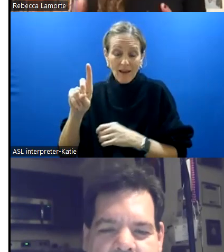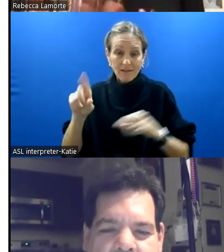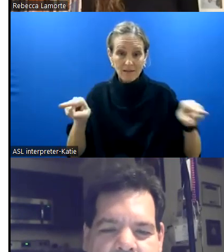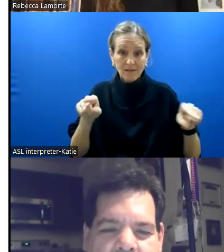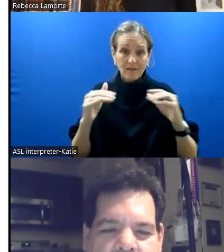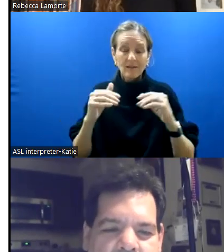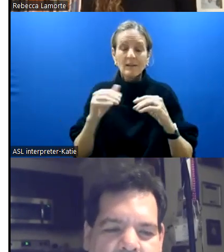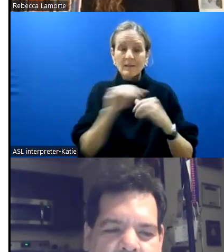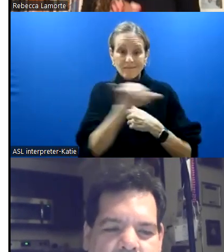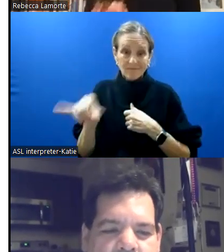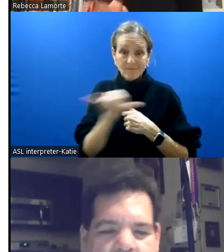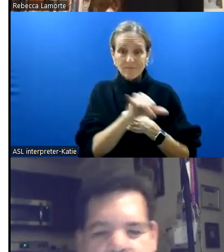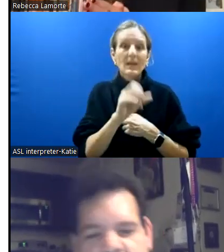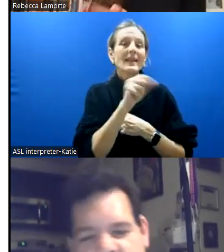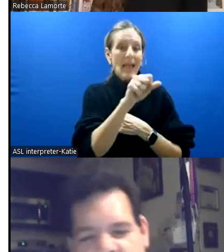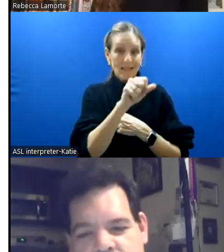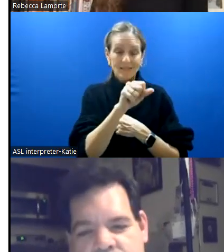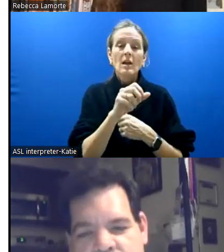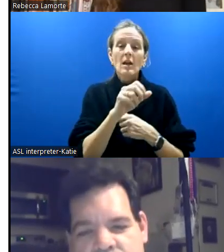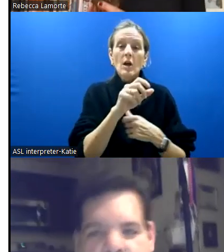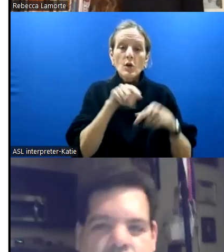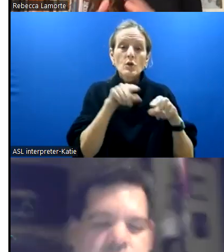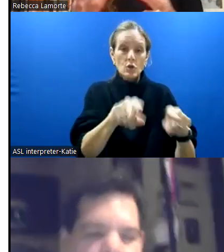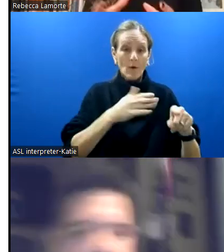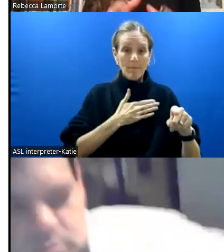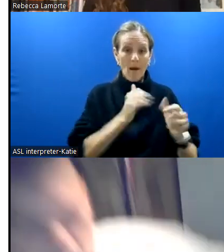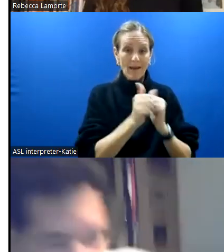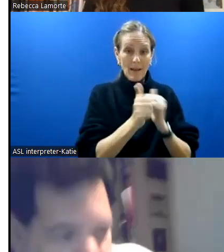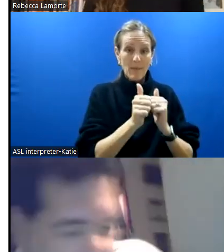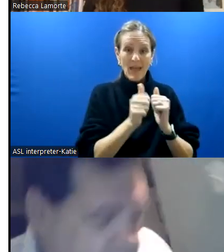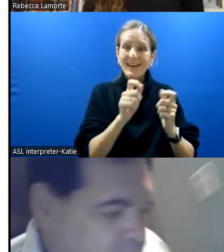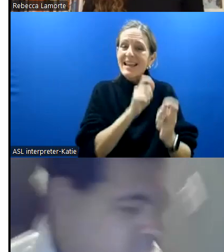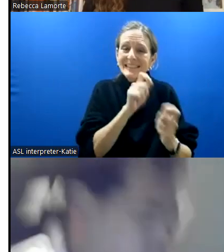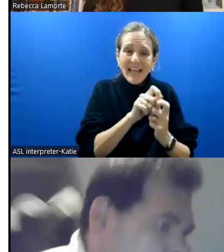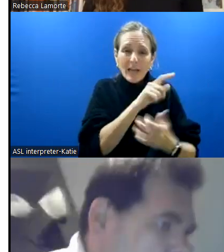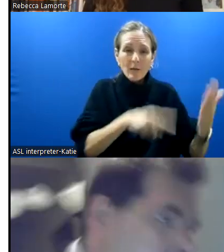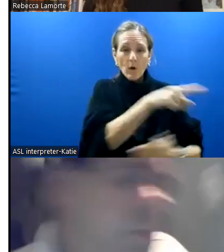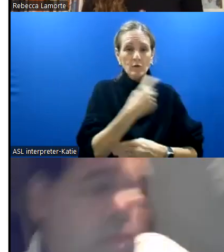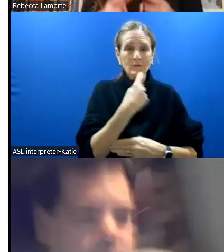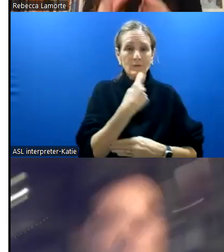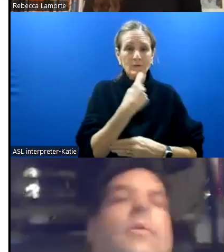So during my campaign, exactly what you said about focusing too much on disability issues,